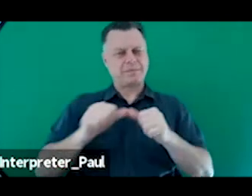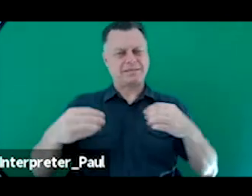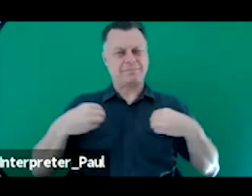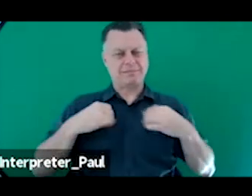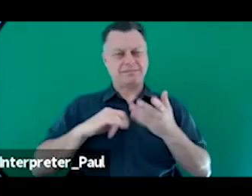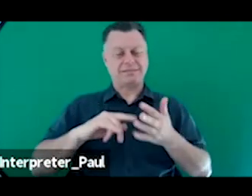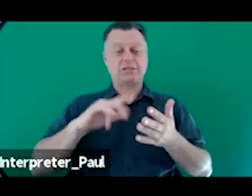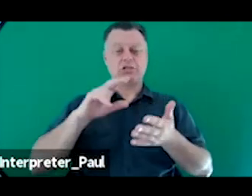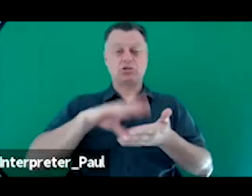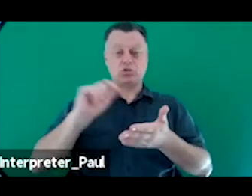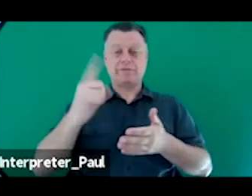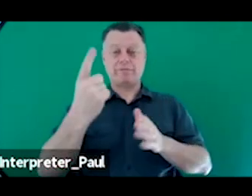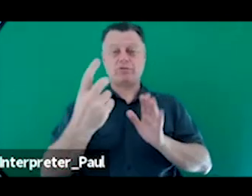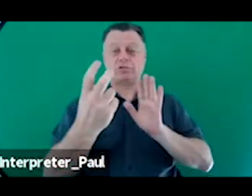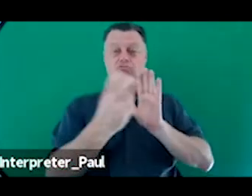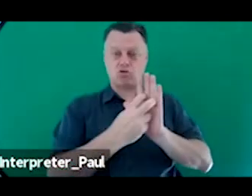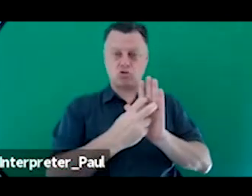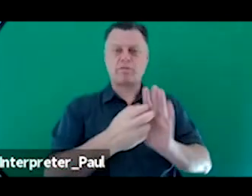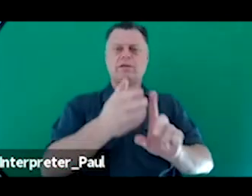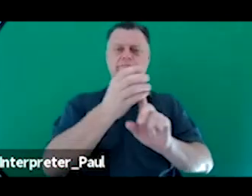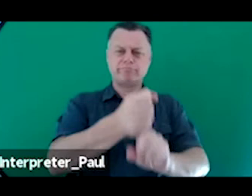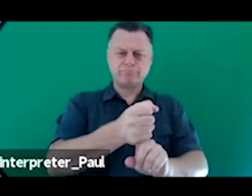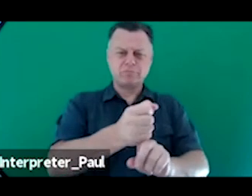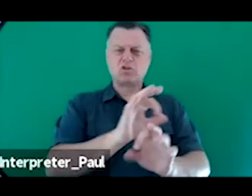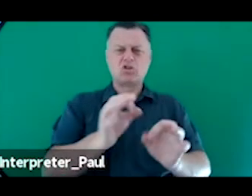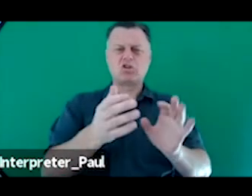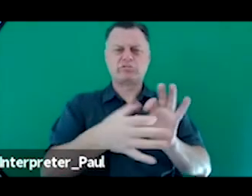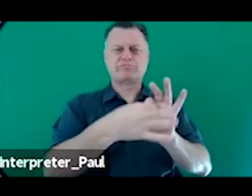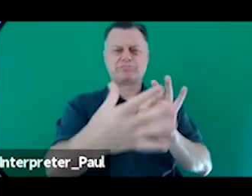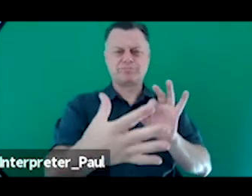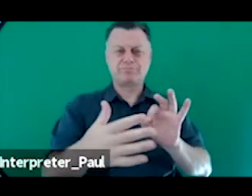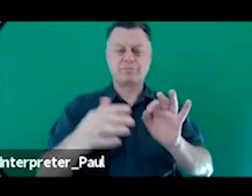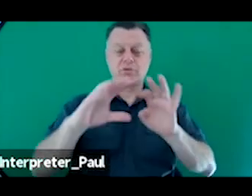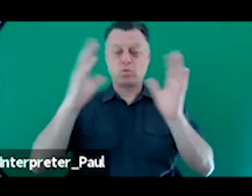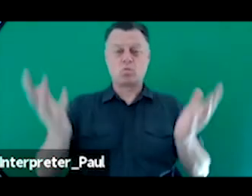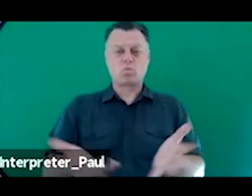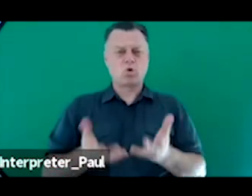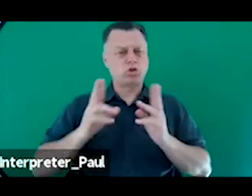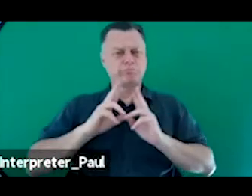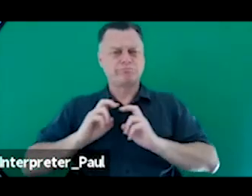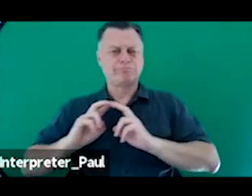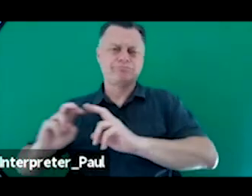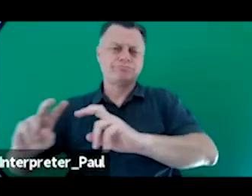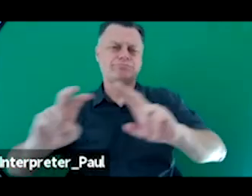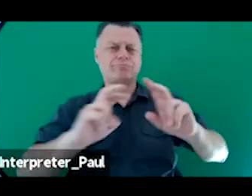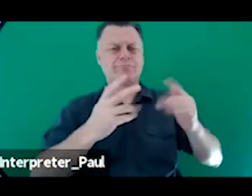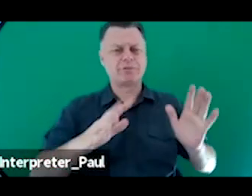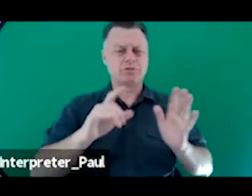whom we already have. And worldwide, we have already done our due diligence, trying to find